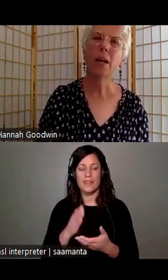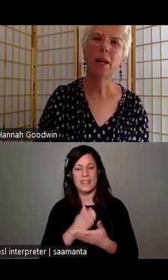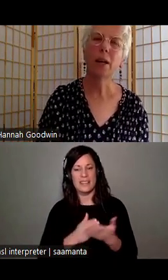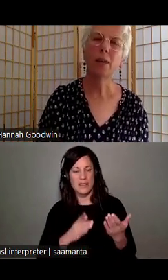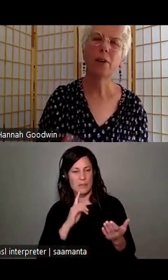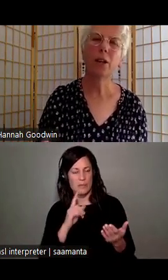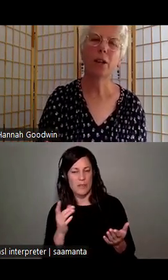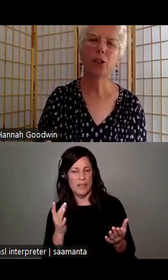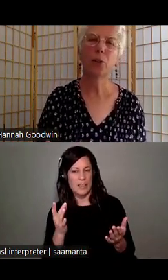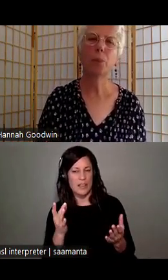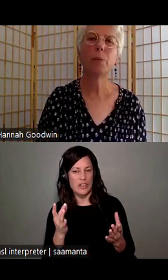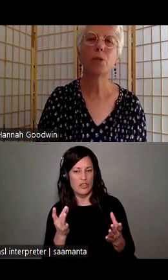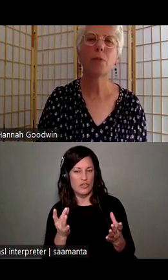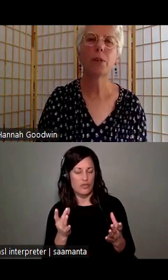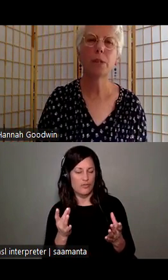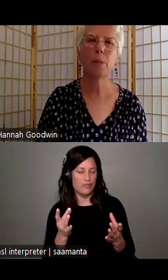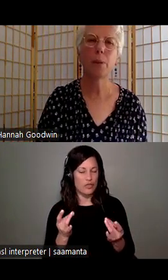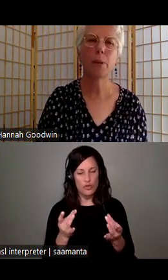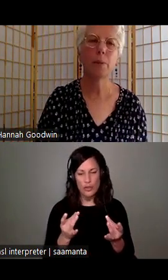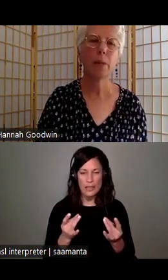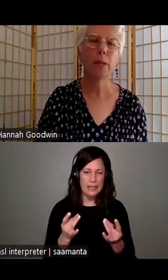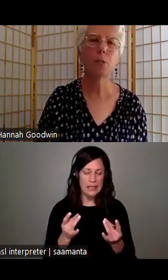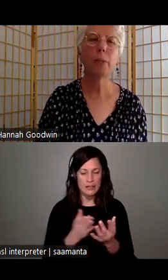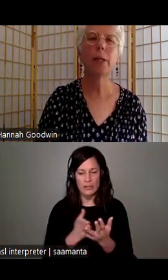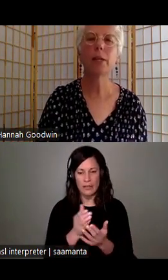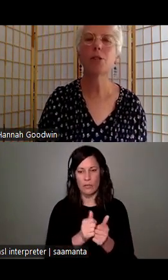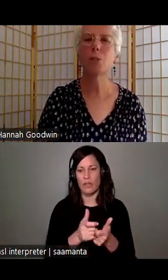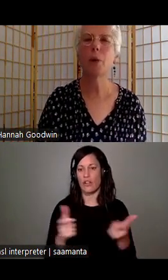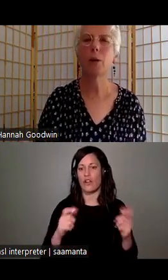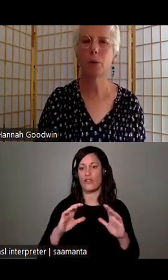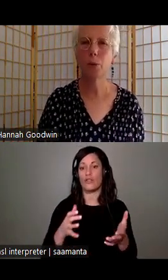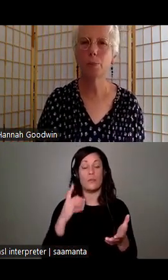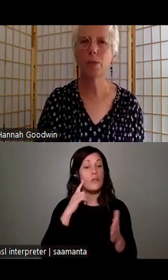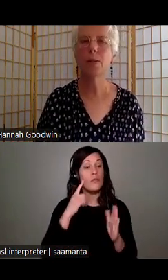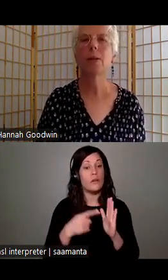in a very large group. So for example, splitting into small groups,